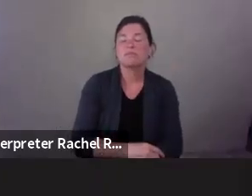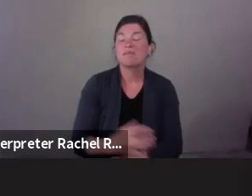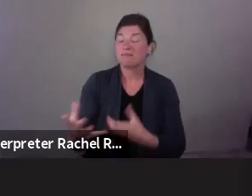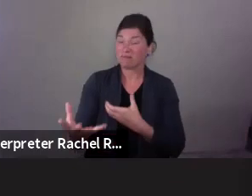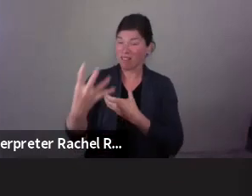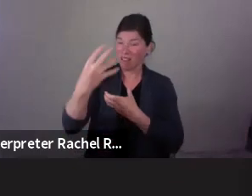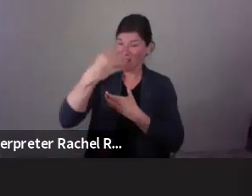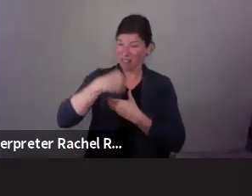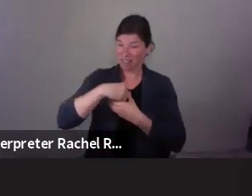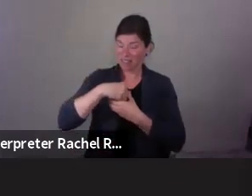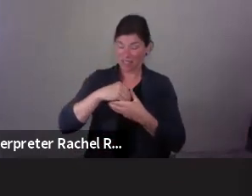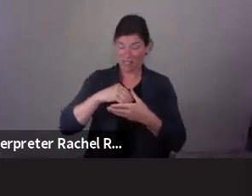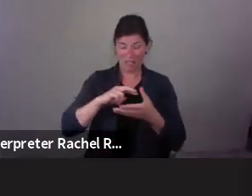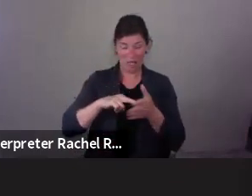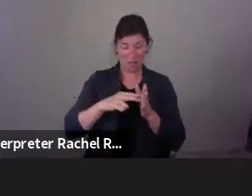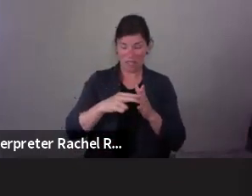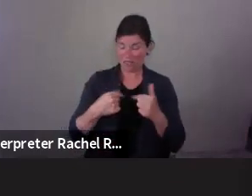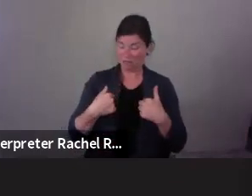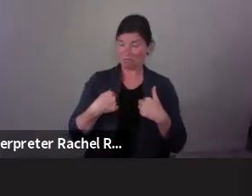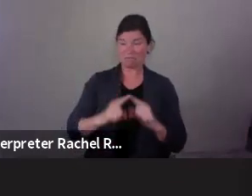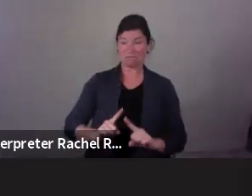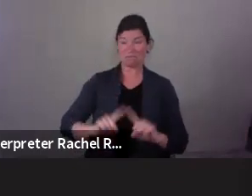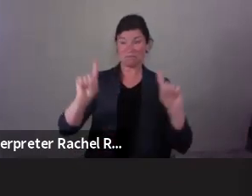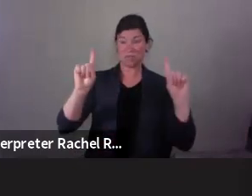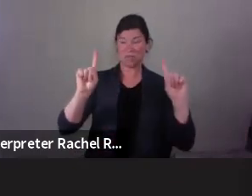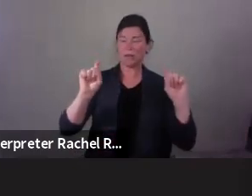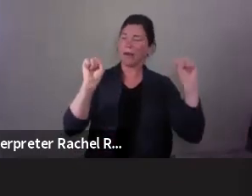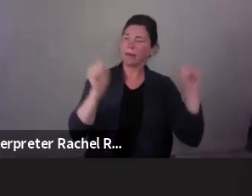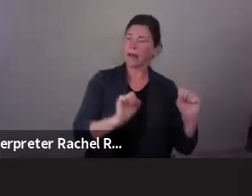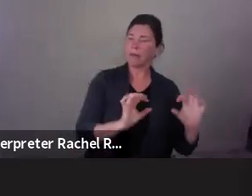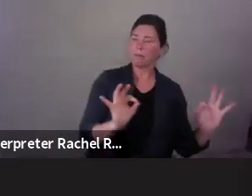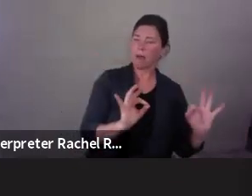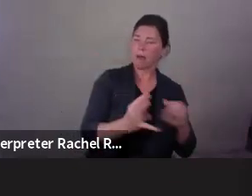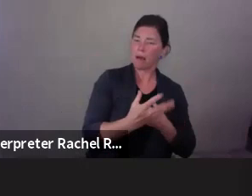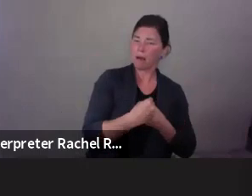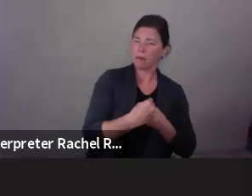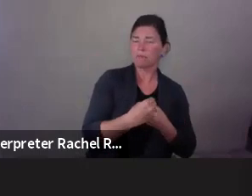walking boots when he injured his